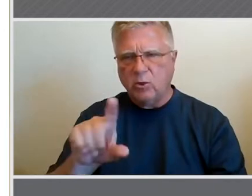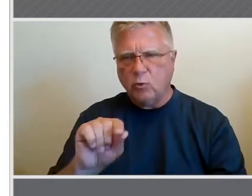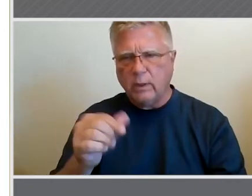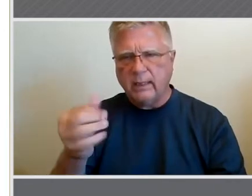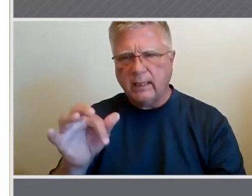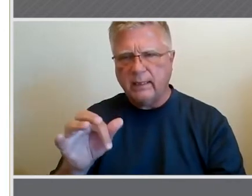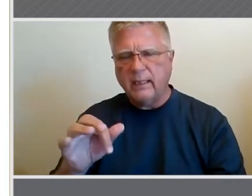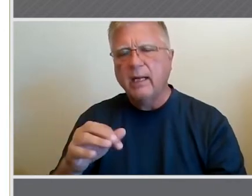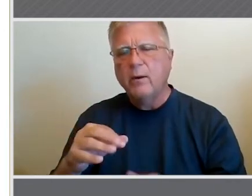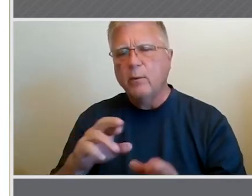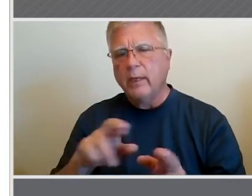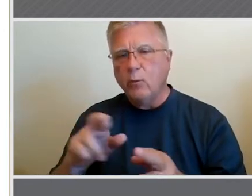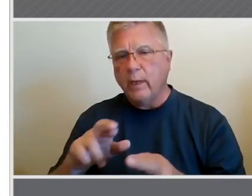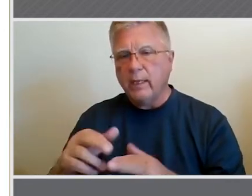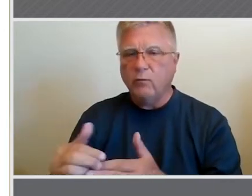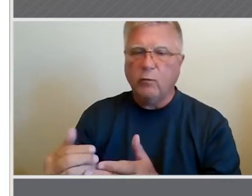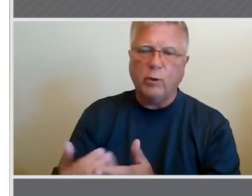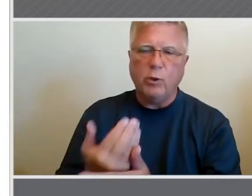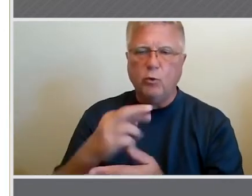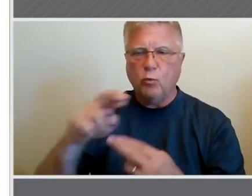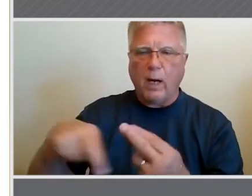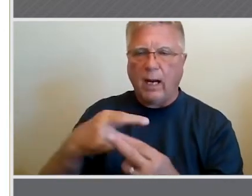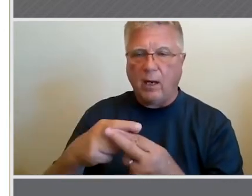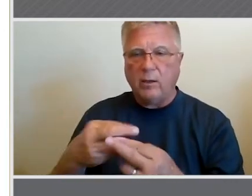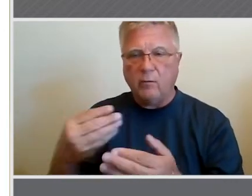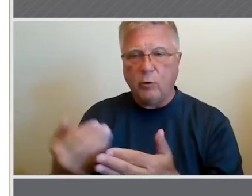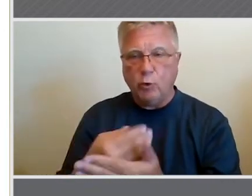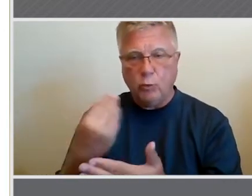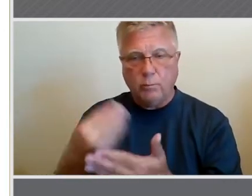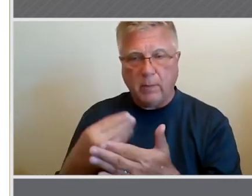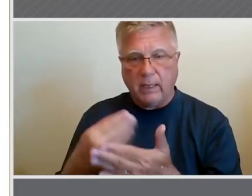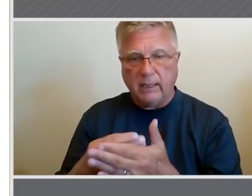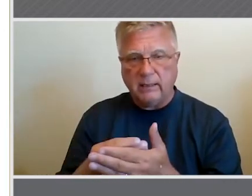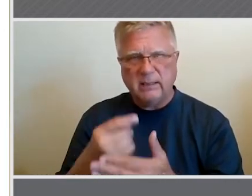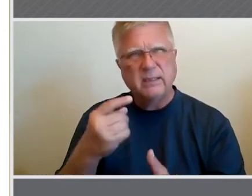current monies for this program actually just actually week from from today.